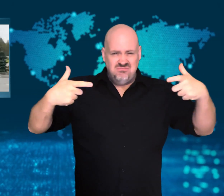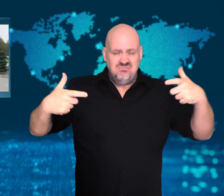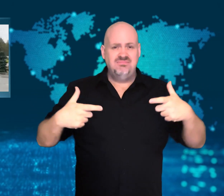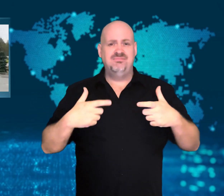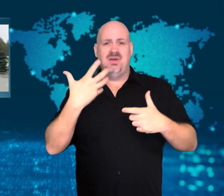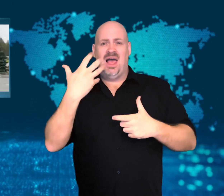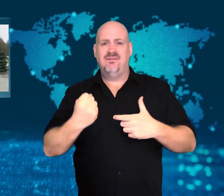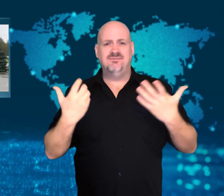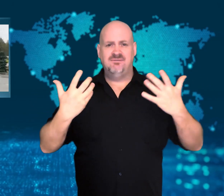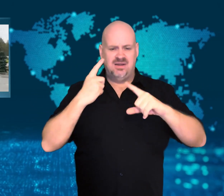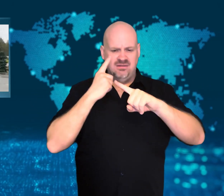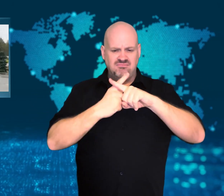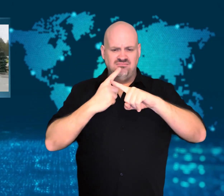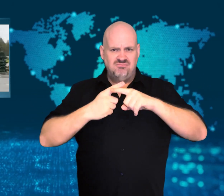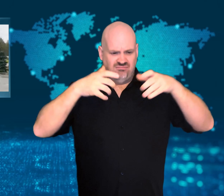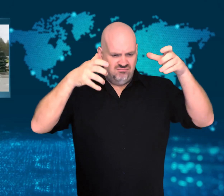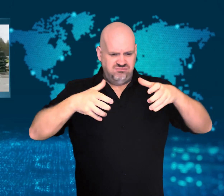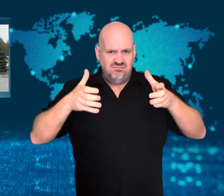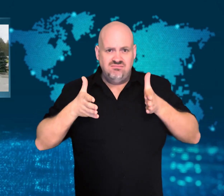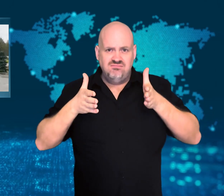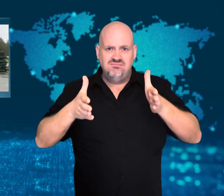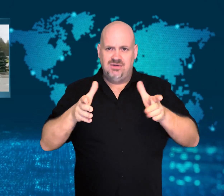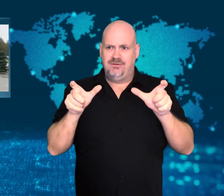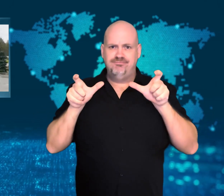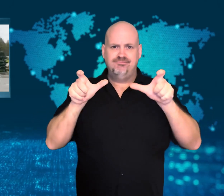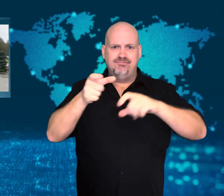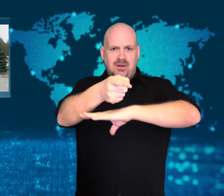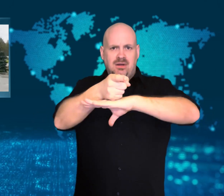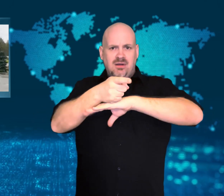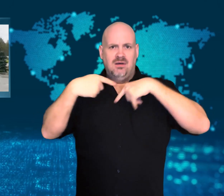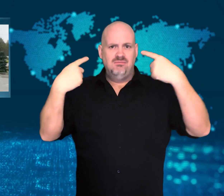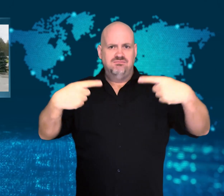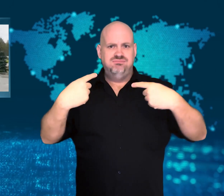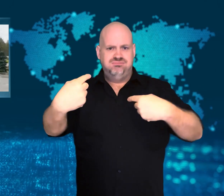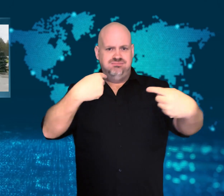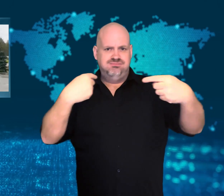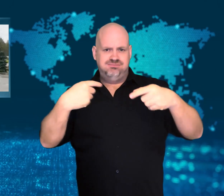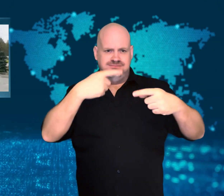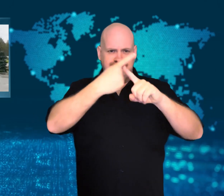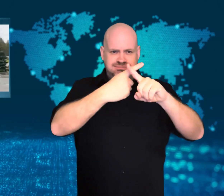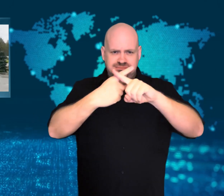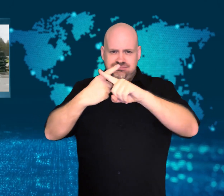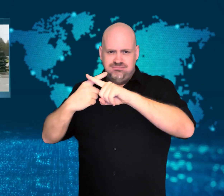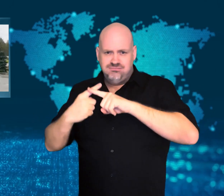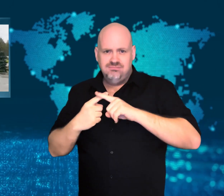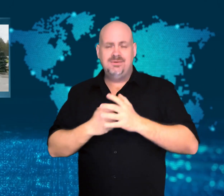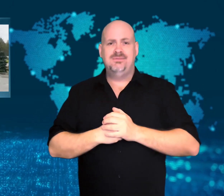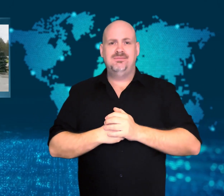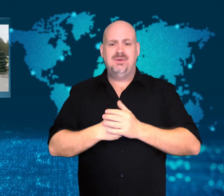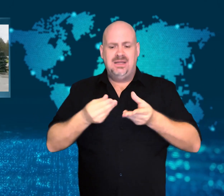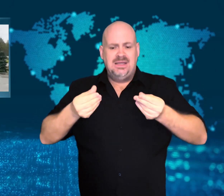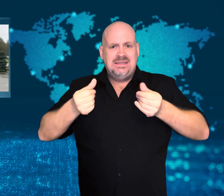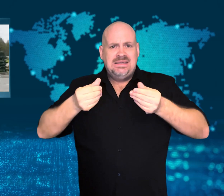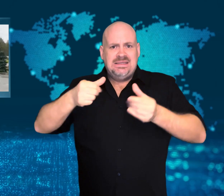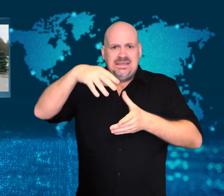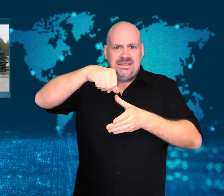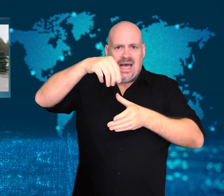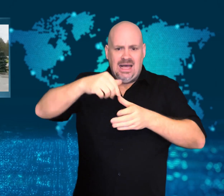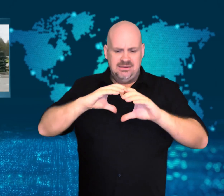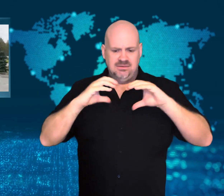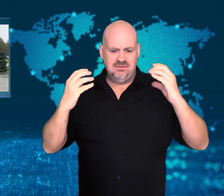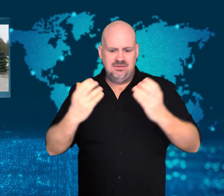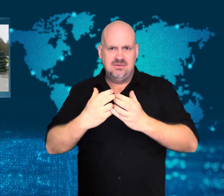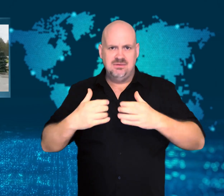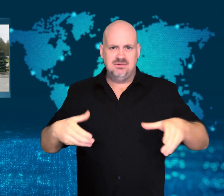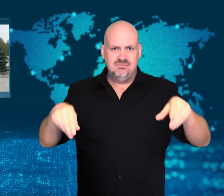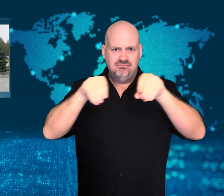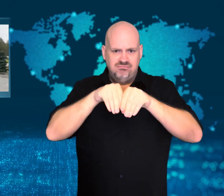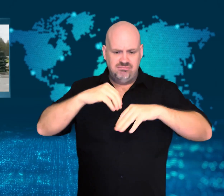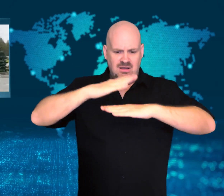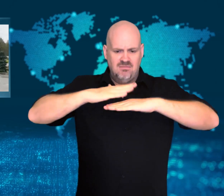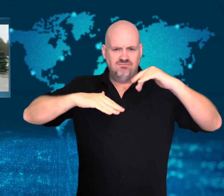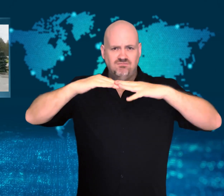barriers, sandbags, and concrete blocks as the country defends itself.